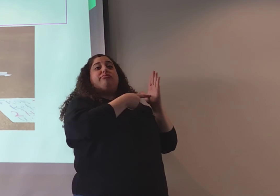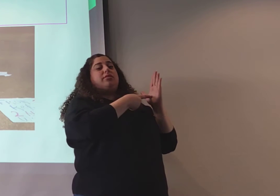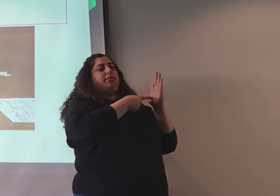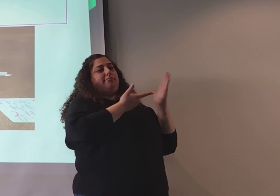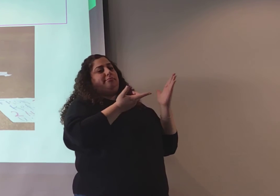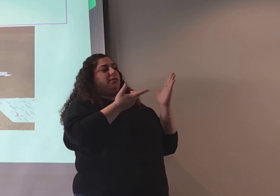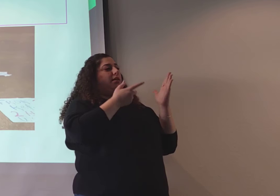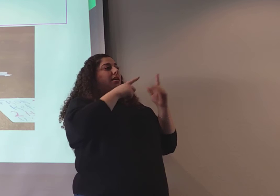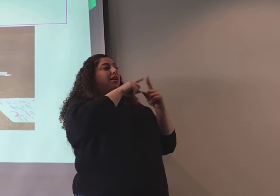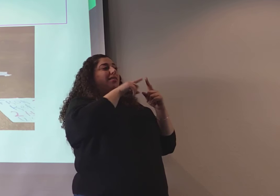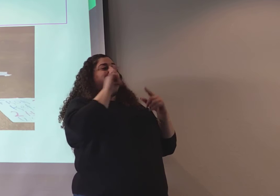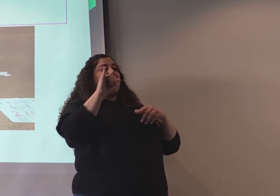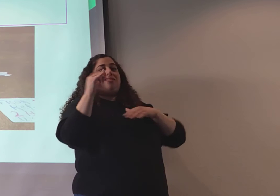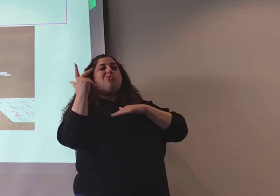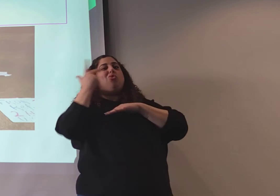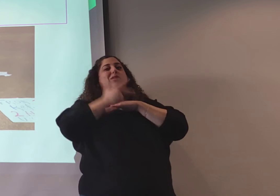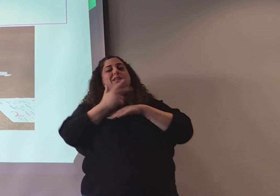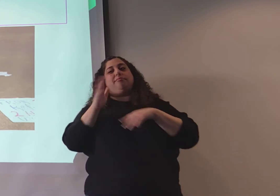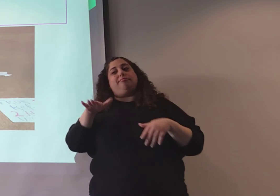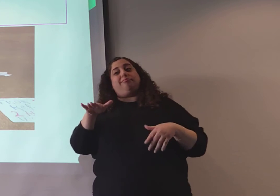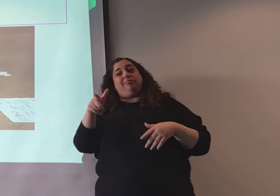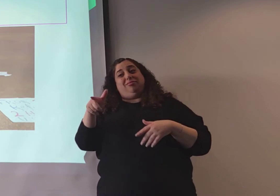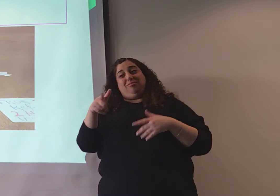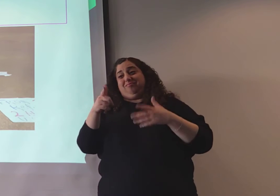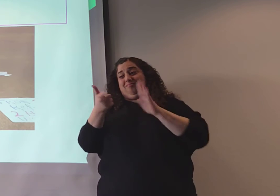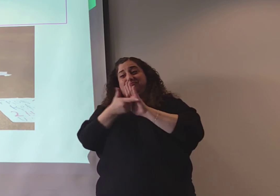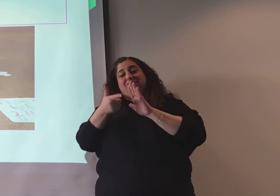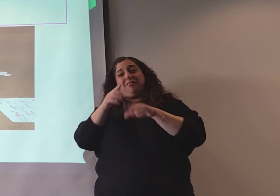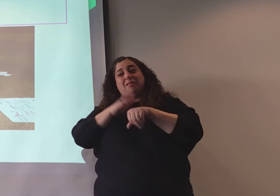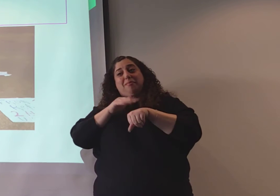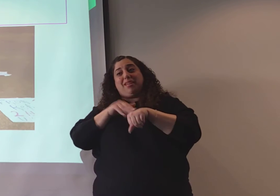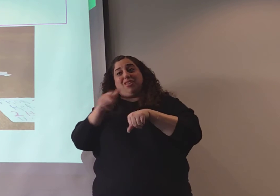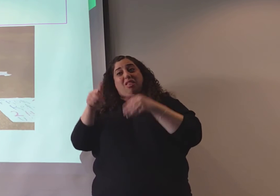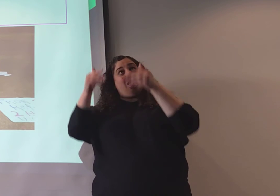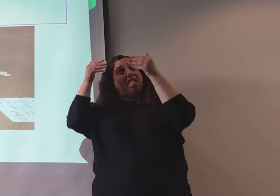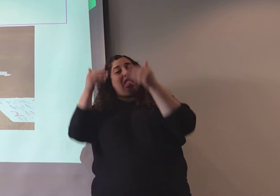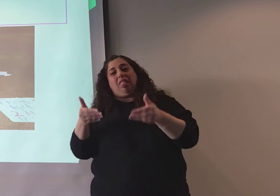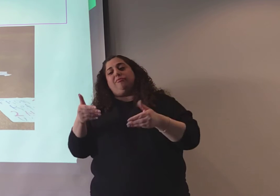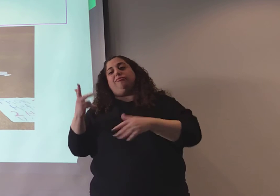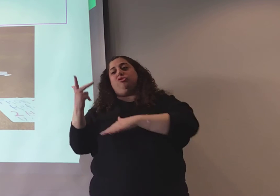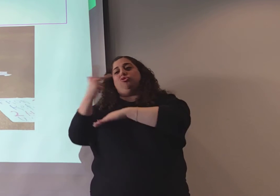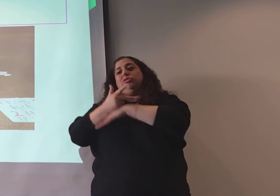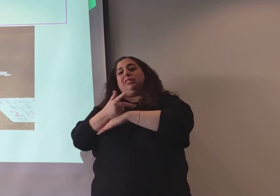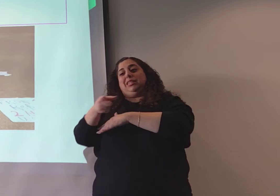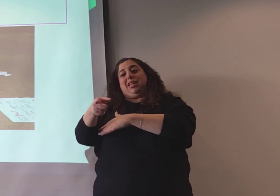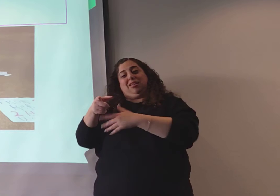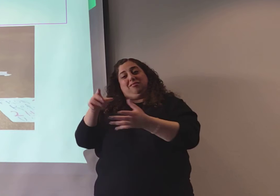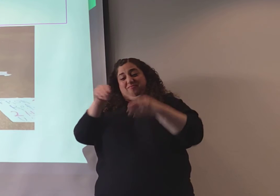If there's a reason, though, you mentioned security as a reason for breaking the lease.